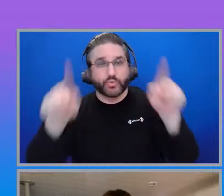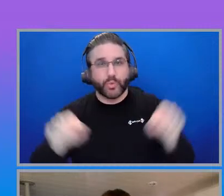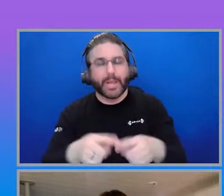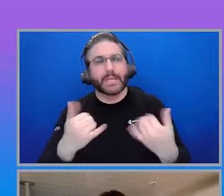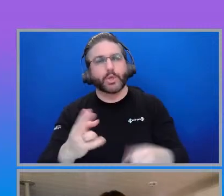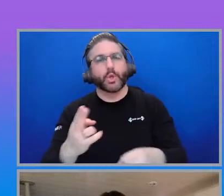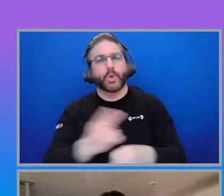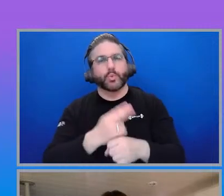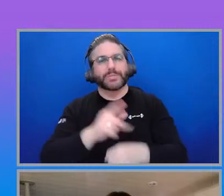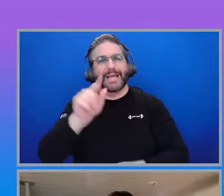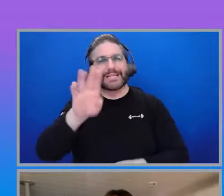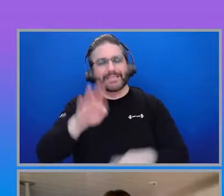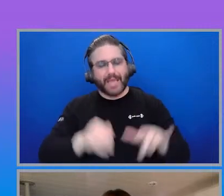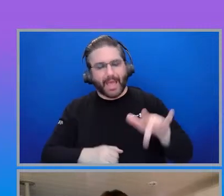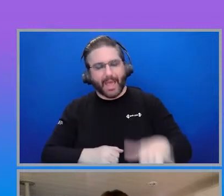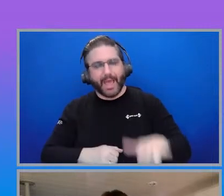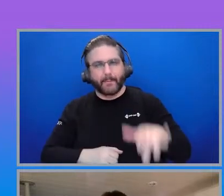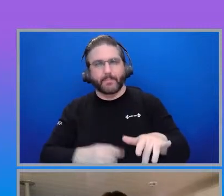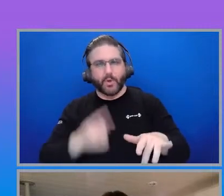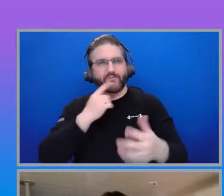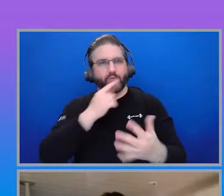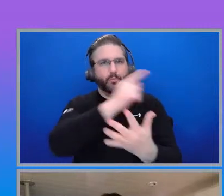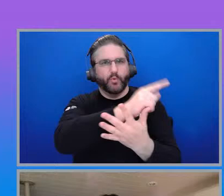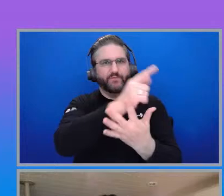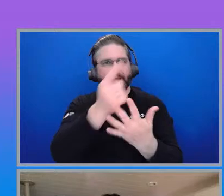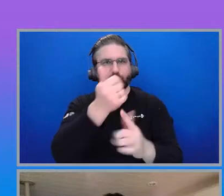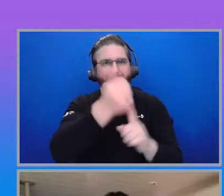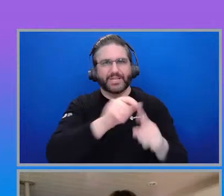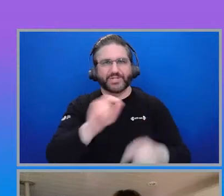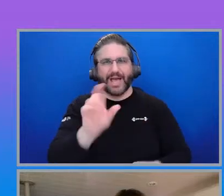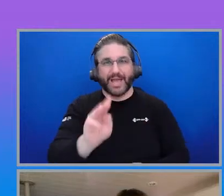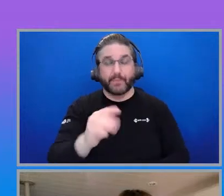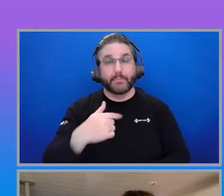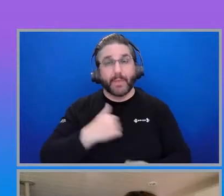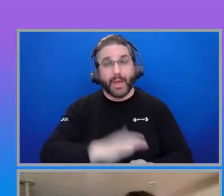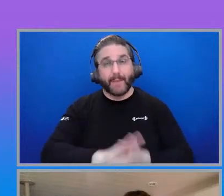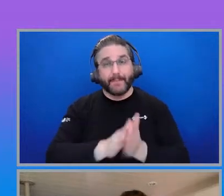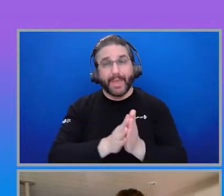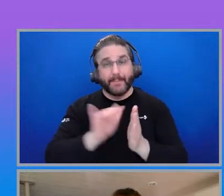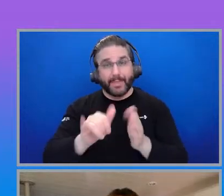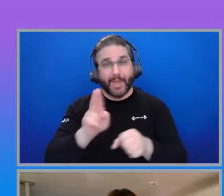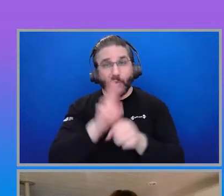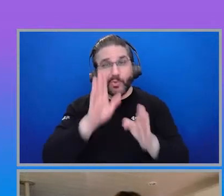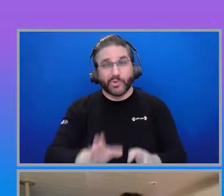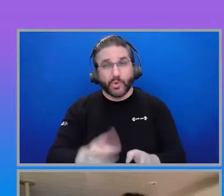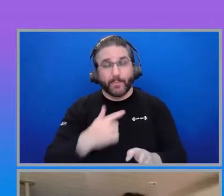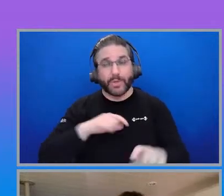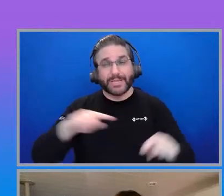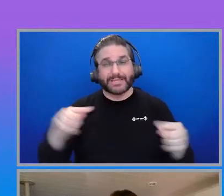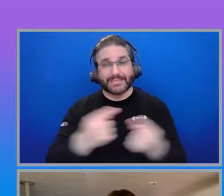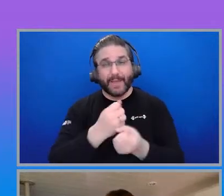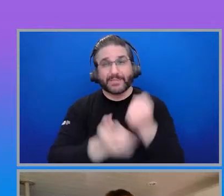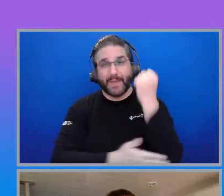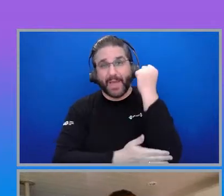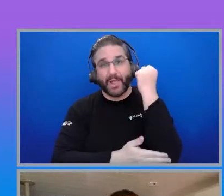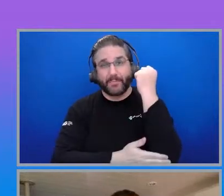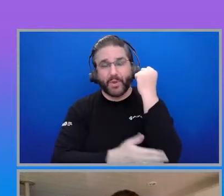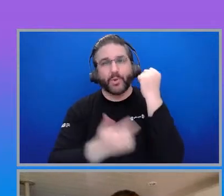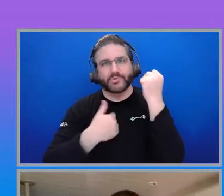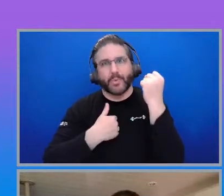navigating around by tabbing from item to item. And I actually became one of those users later when I damaged my